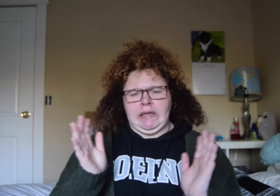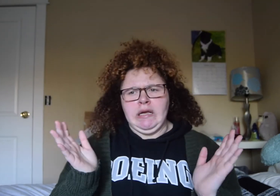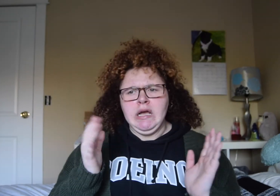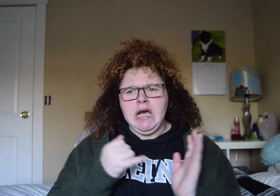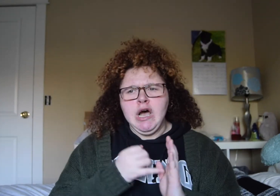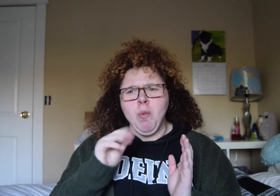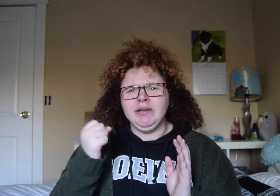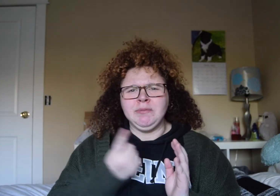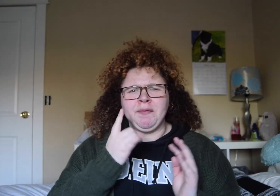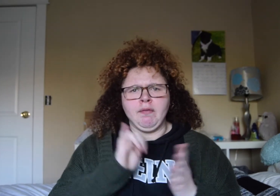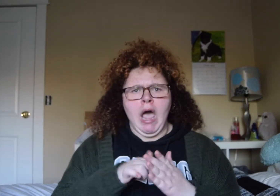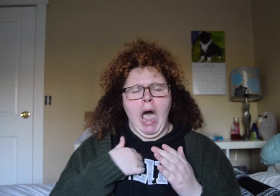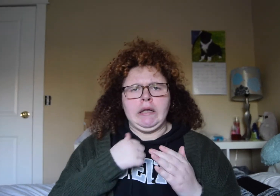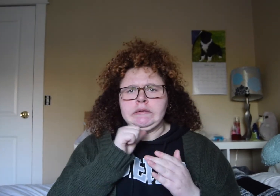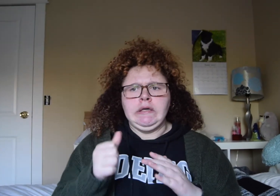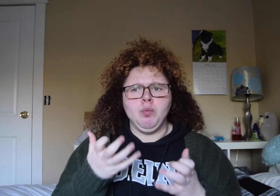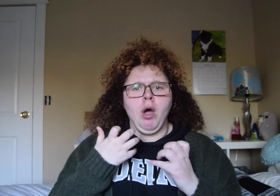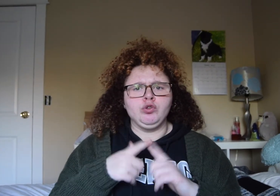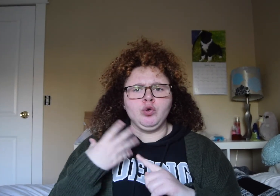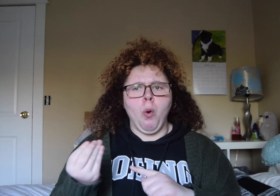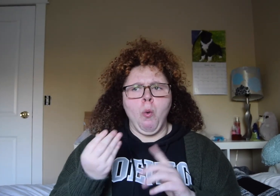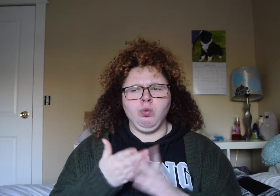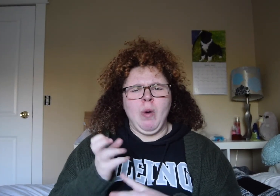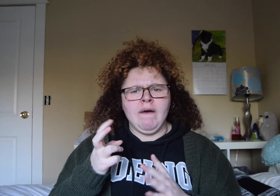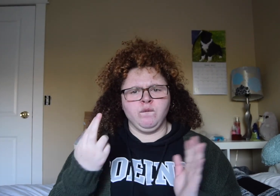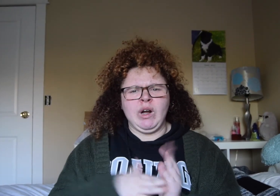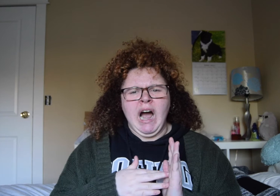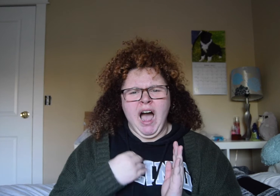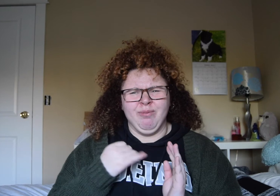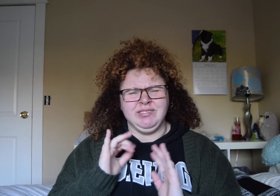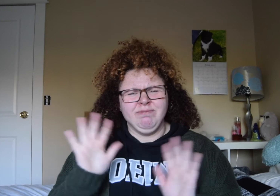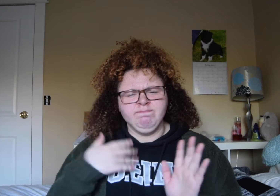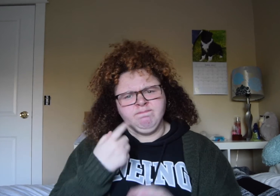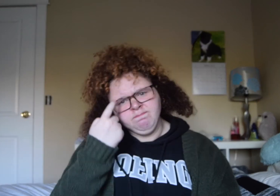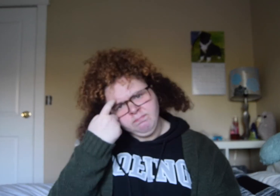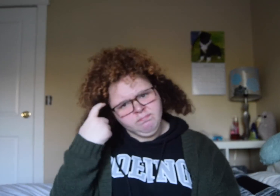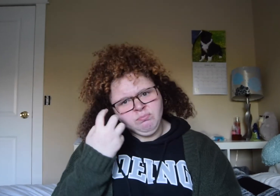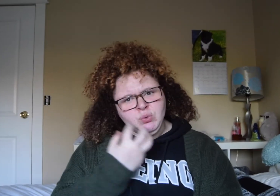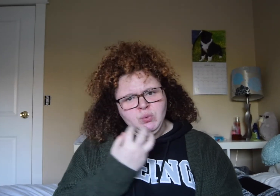I mean it was something that I didn't want to go through ever again. I was traumatized